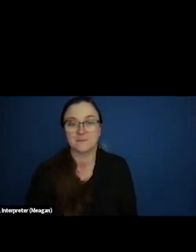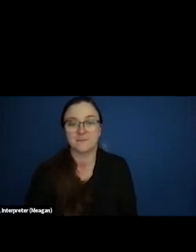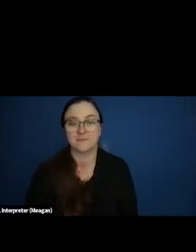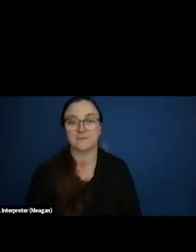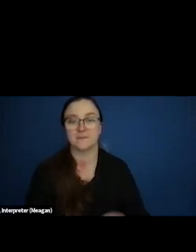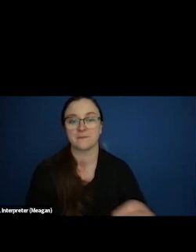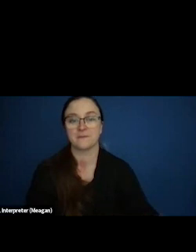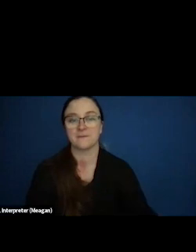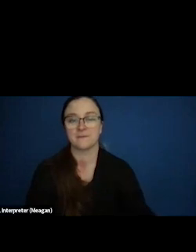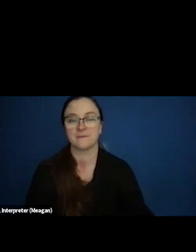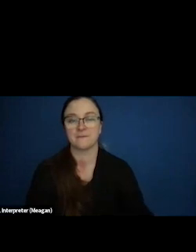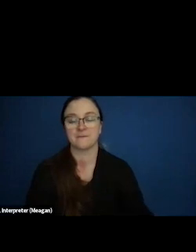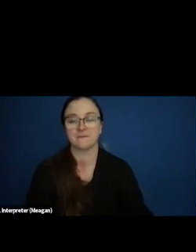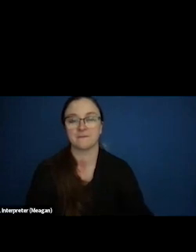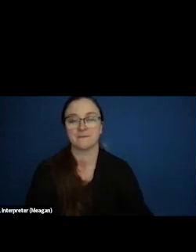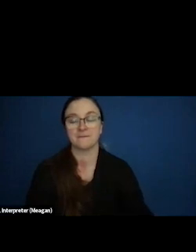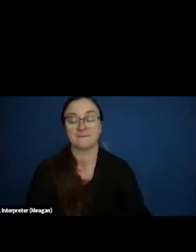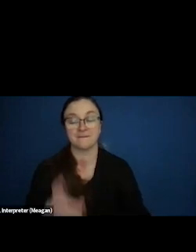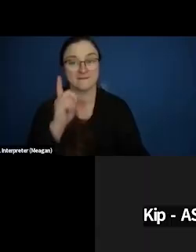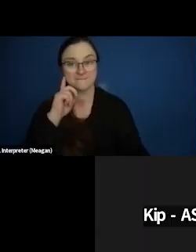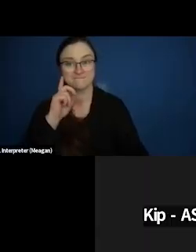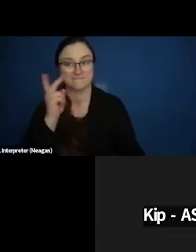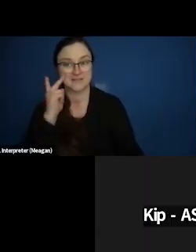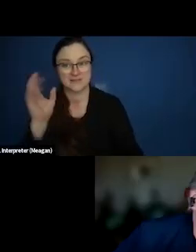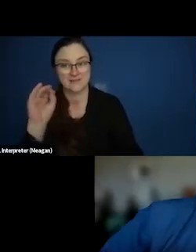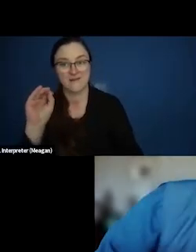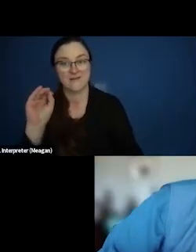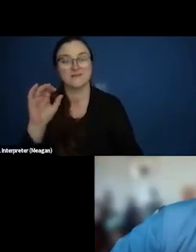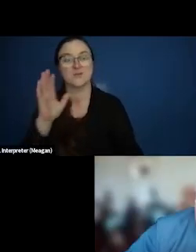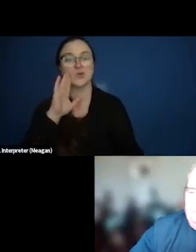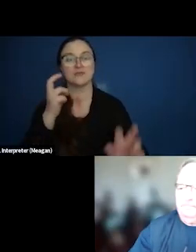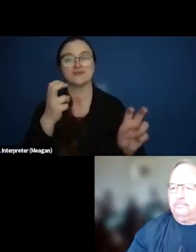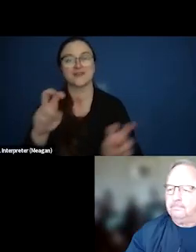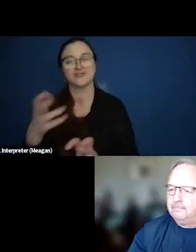All right, with not hearing any, I'm gonna go ahead and transition. Thank you so much, Ty,